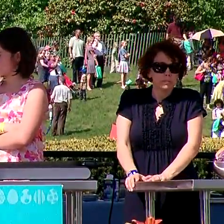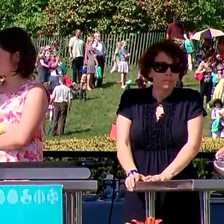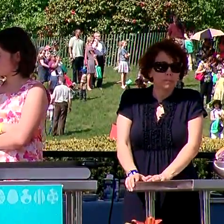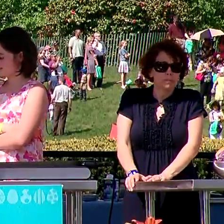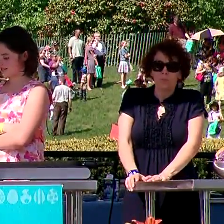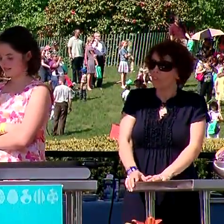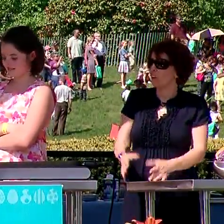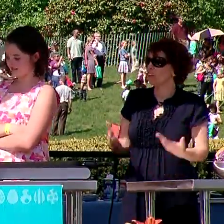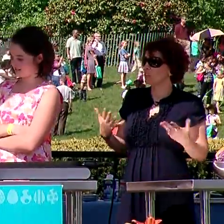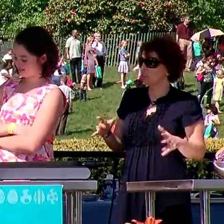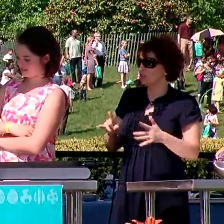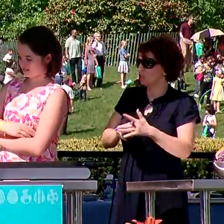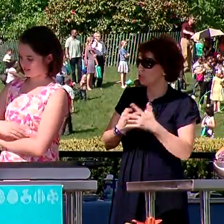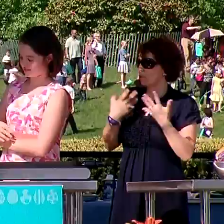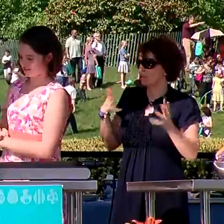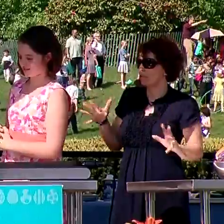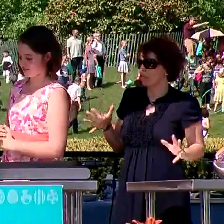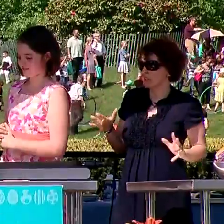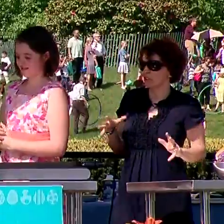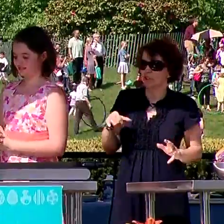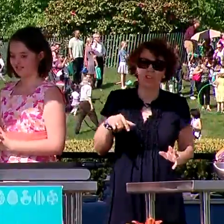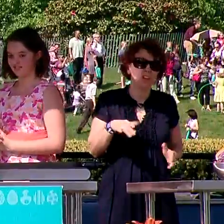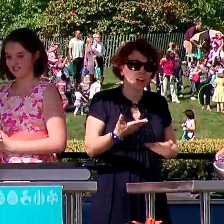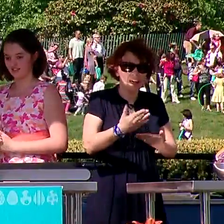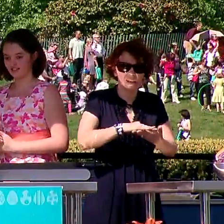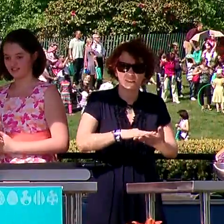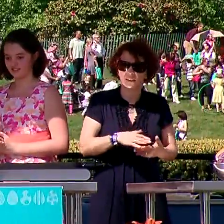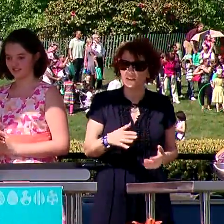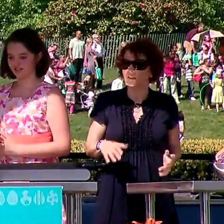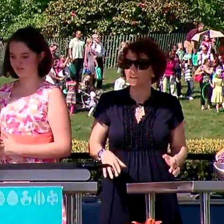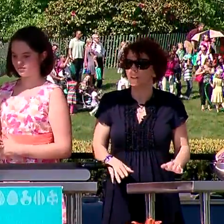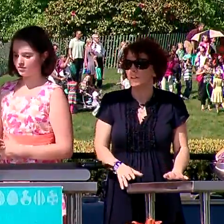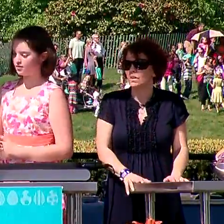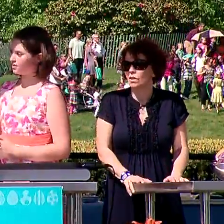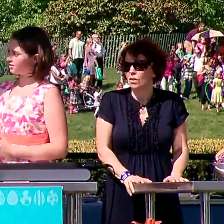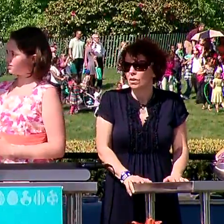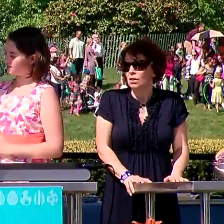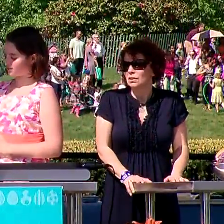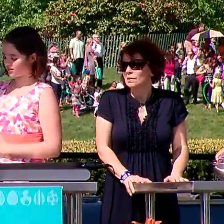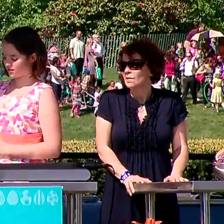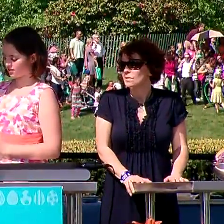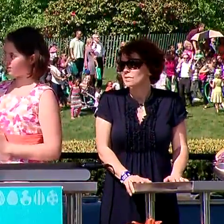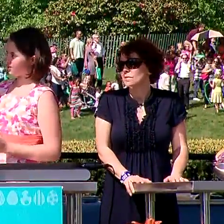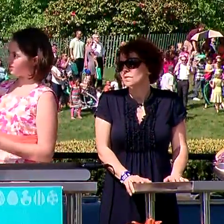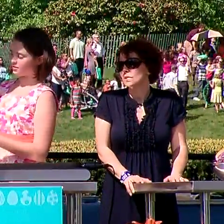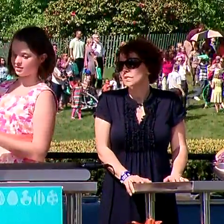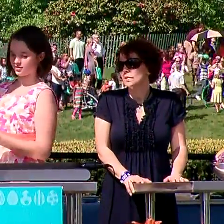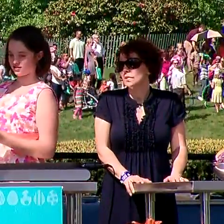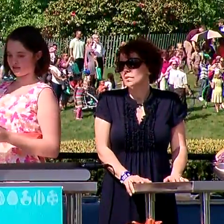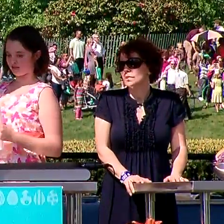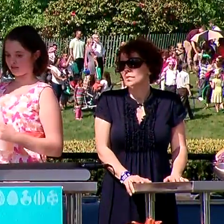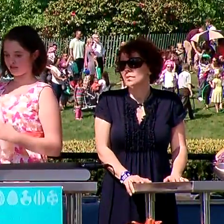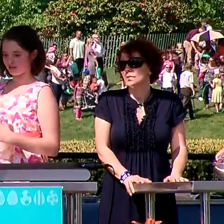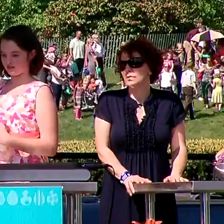Start to finish, quesadillas, folks. Yes. Well, you want to help me for my next demo?